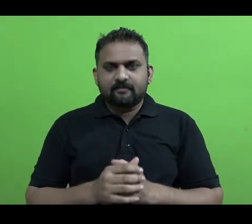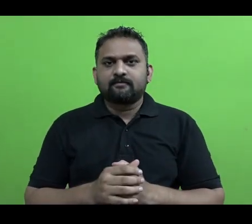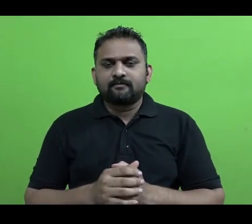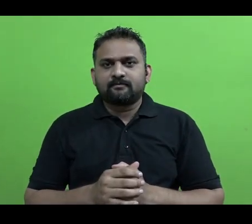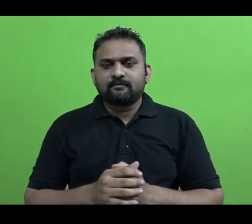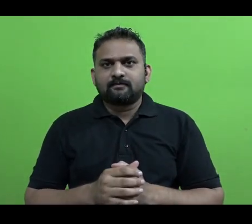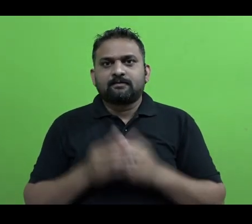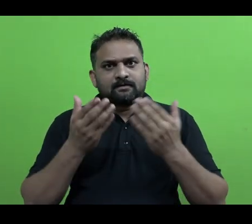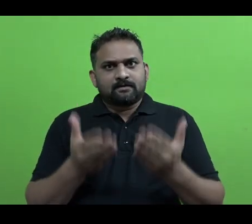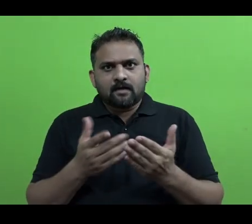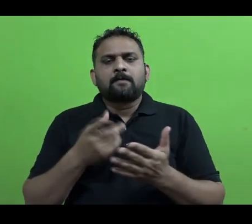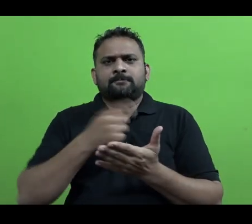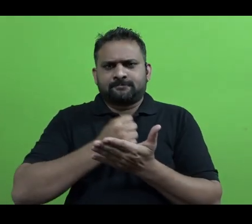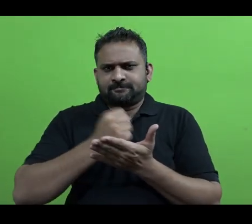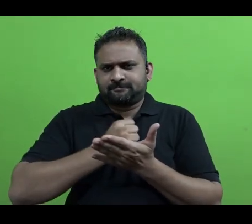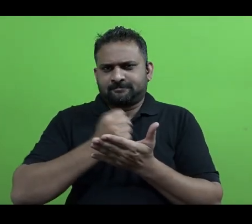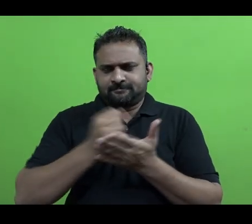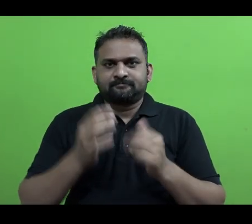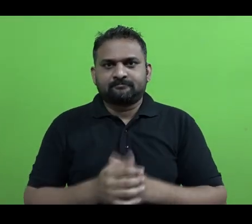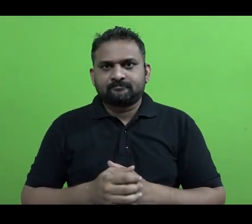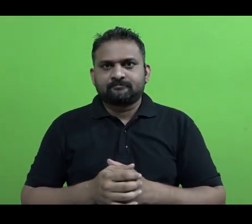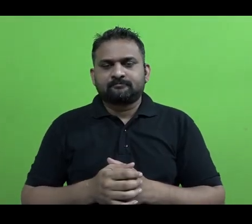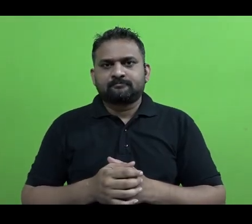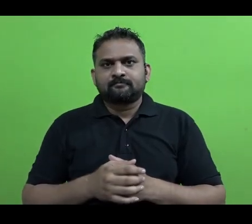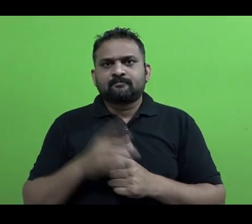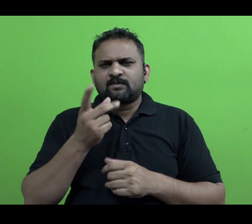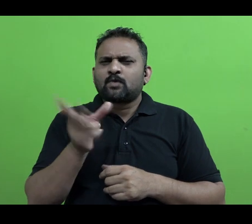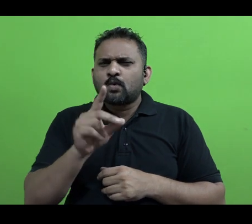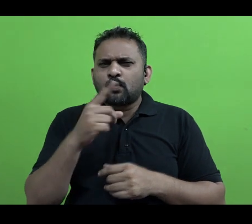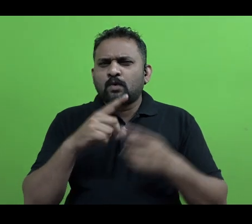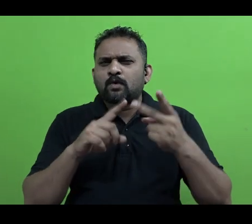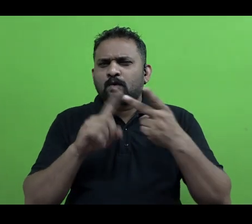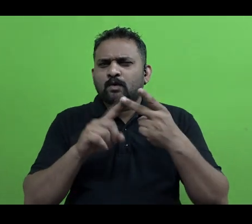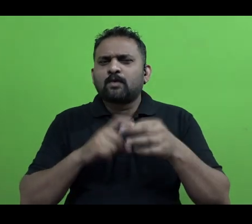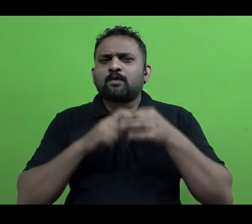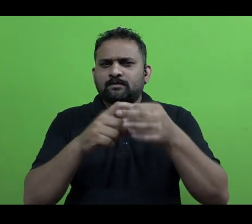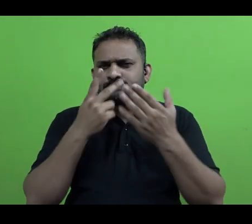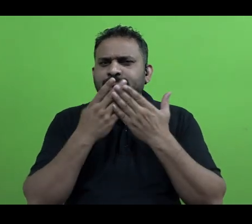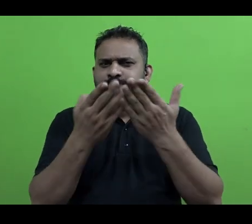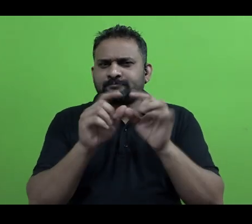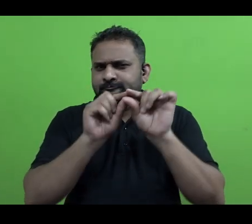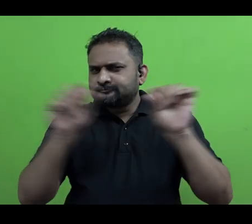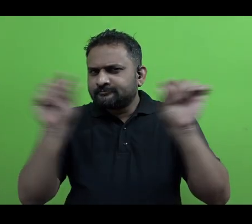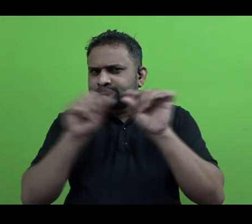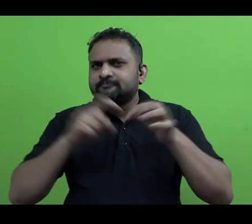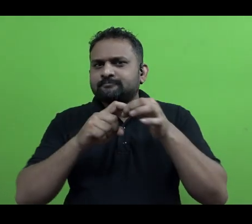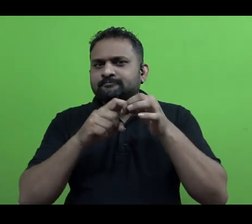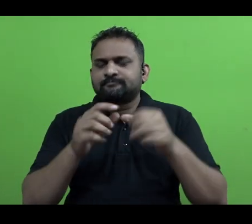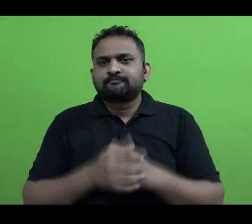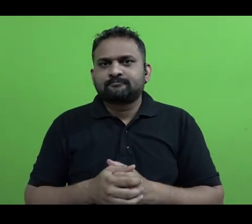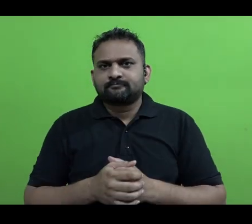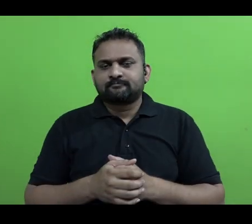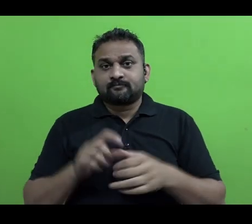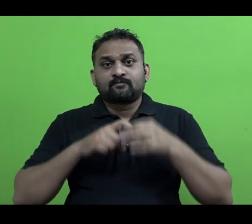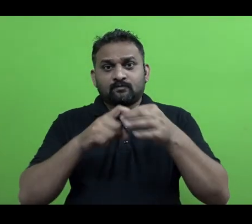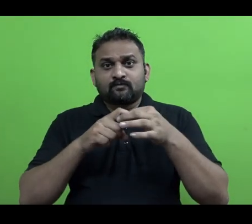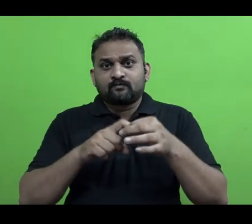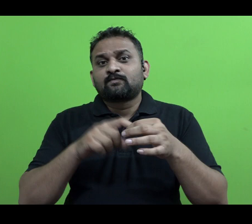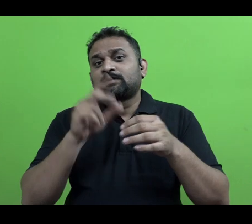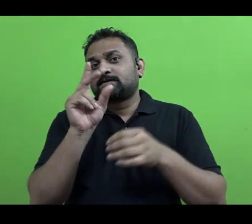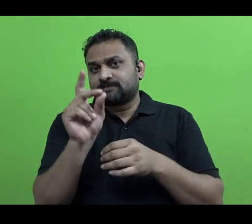the word problem, let's practice. Let's solve one more word problem. Word problem two.